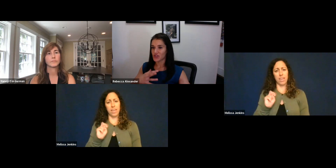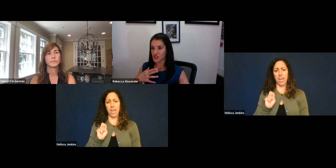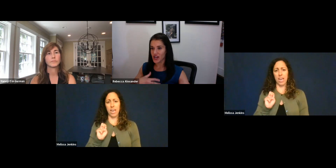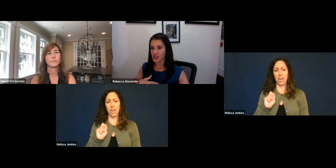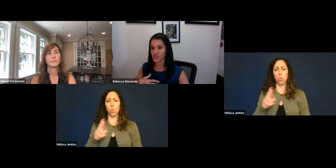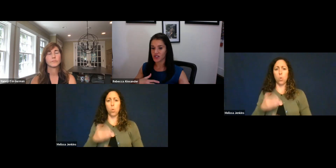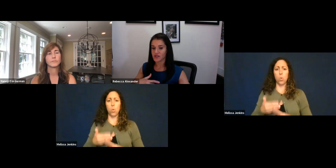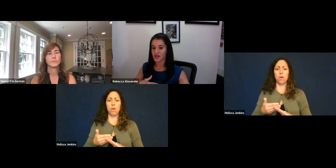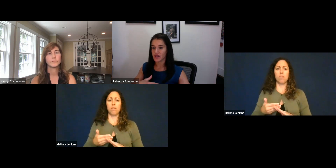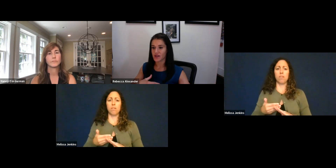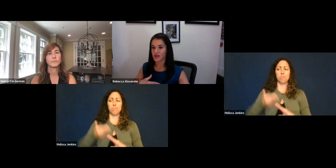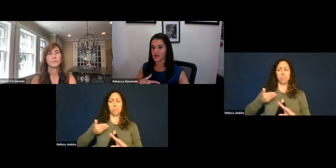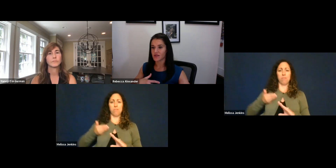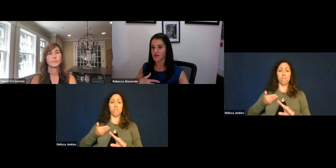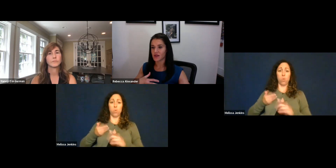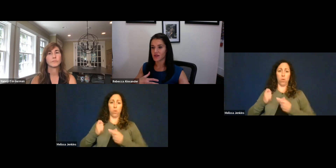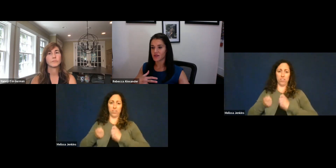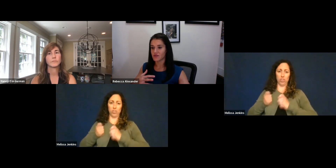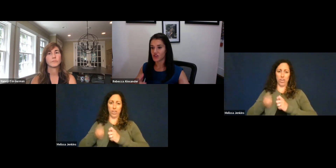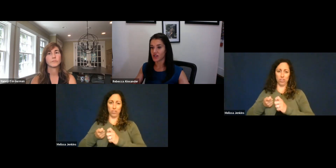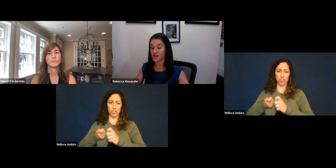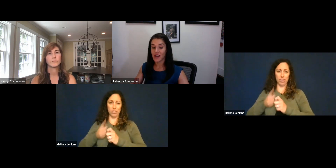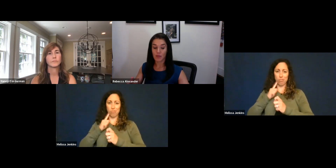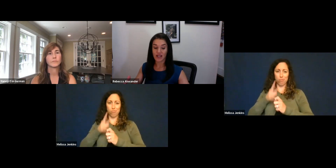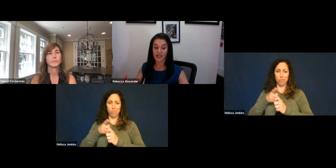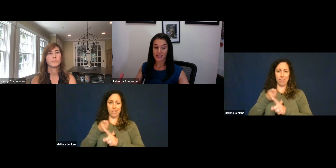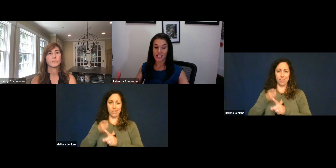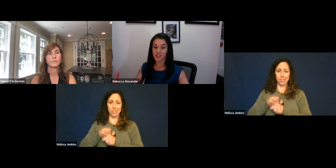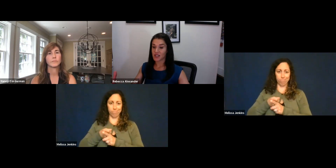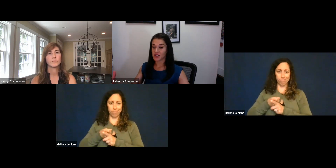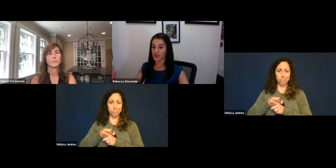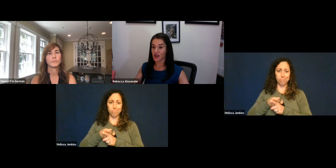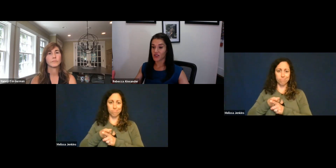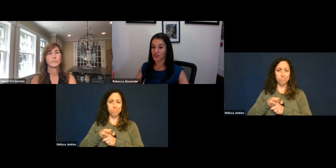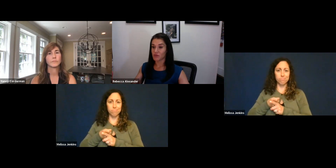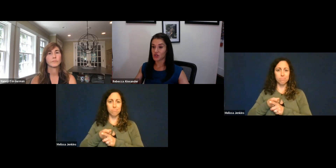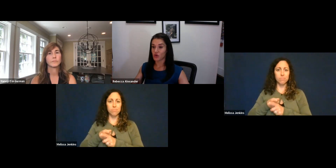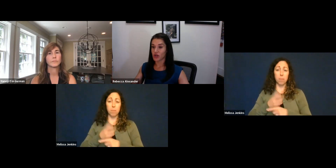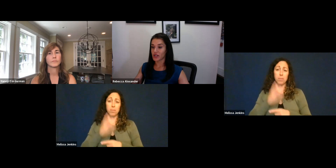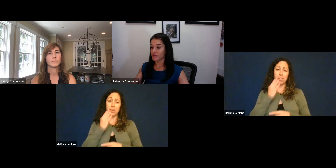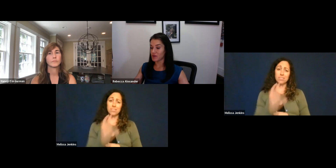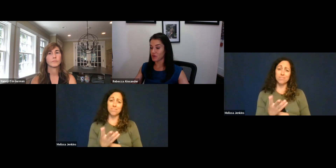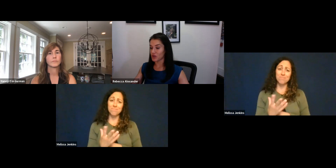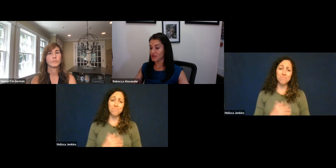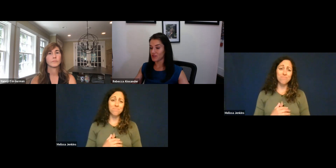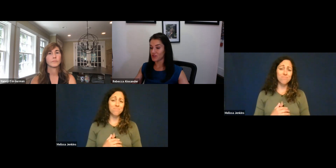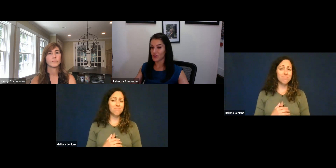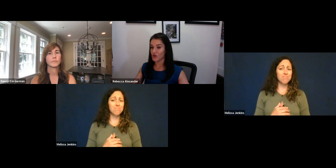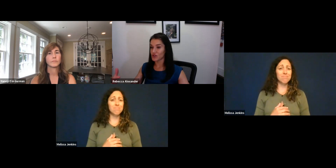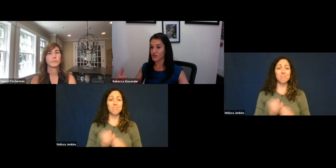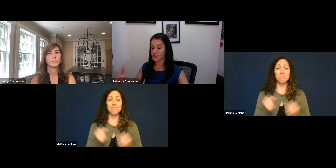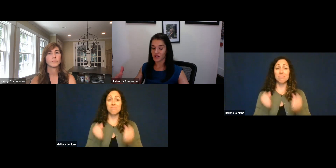these changes in his vision? I mean, let's be clear. I think the majority of people, even those of us--